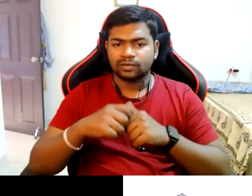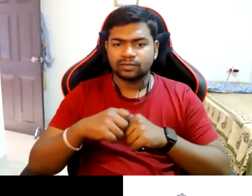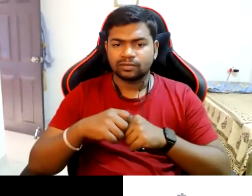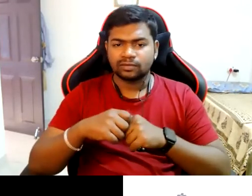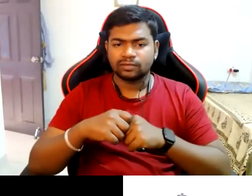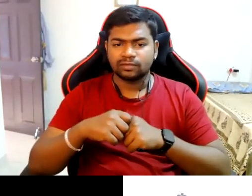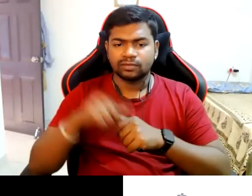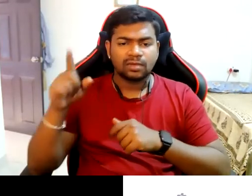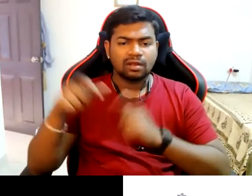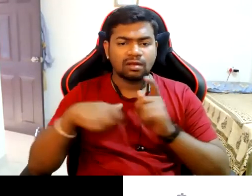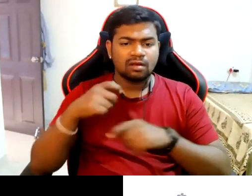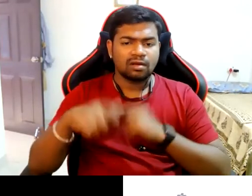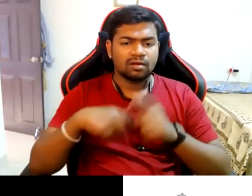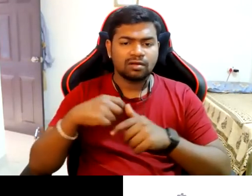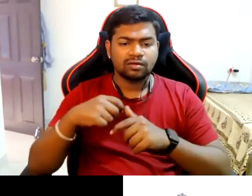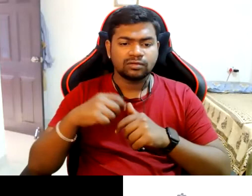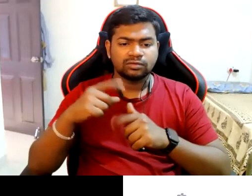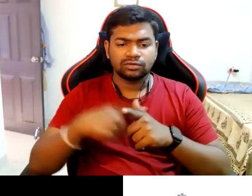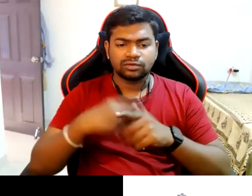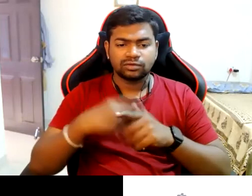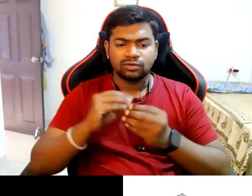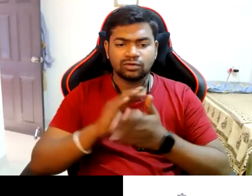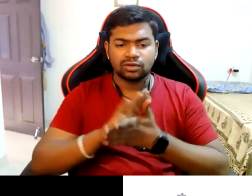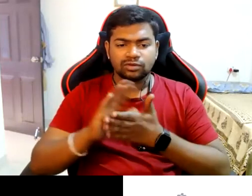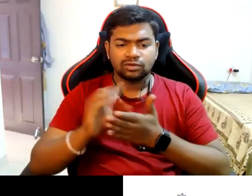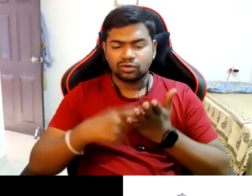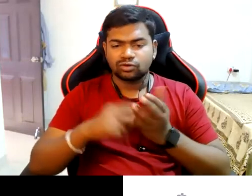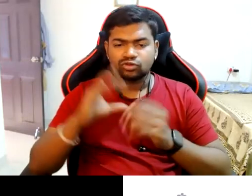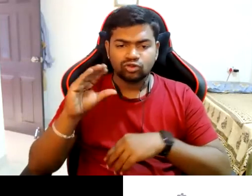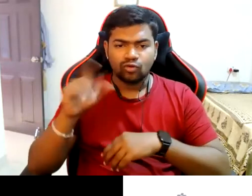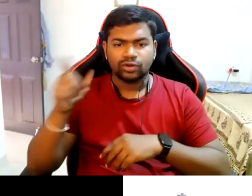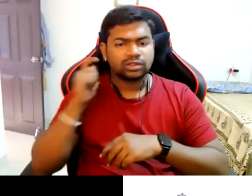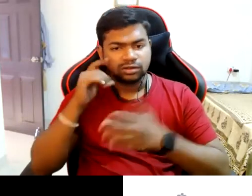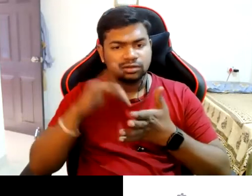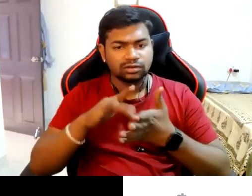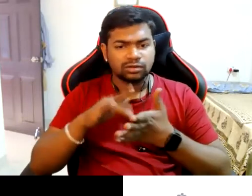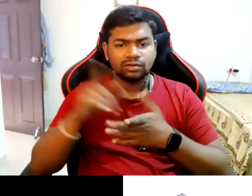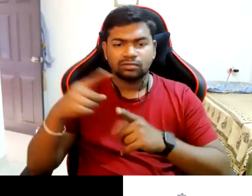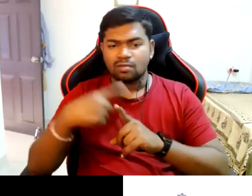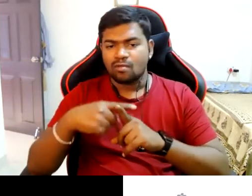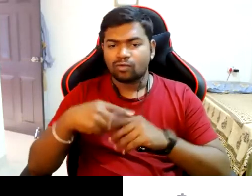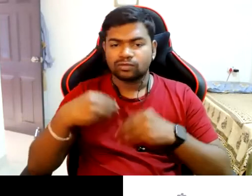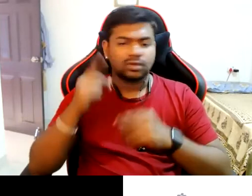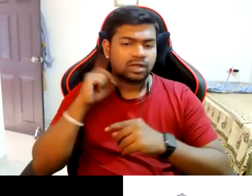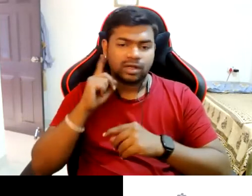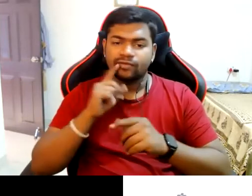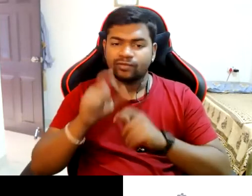I think that company called ZOHO software and it is in Chennai. That also takes people who don't have a formal engineering